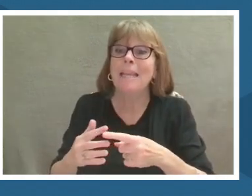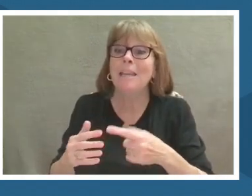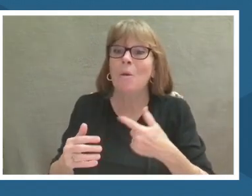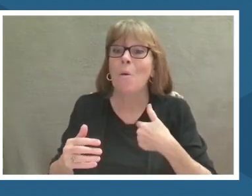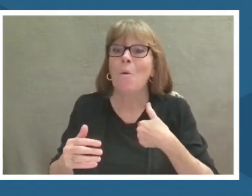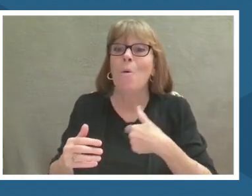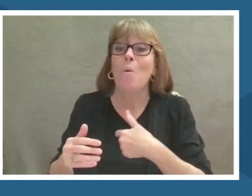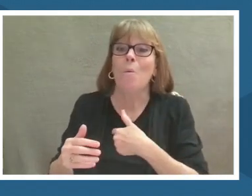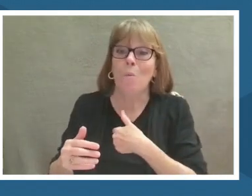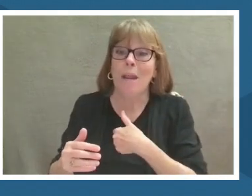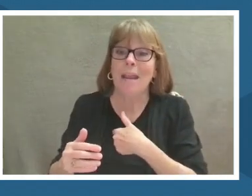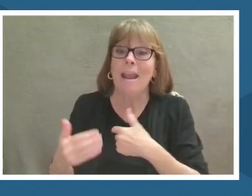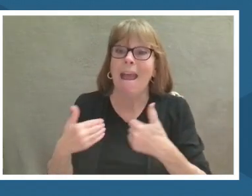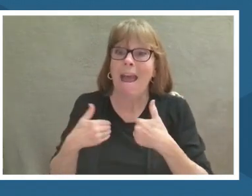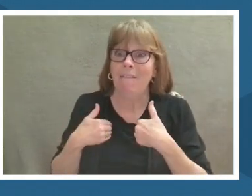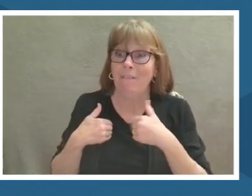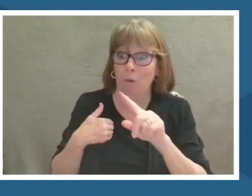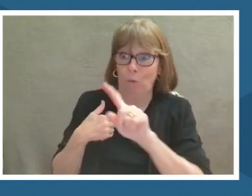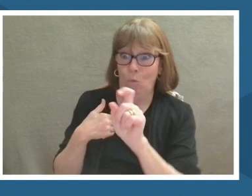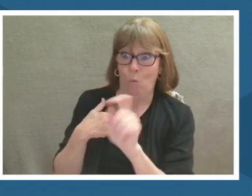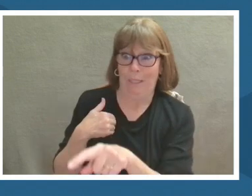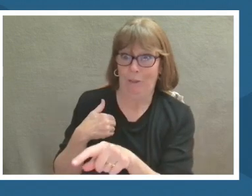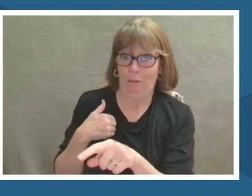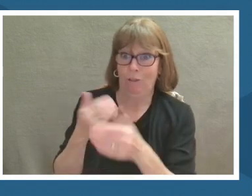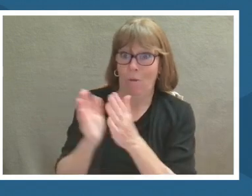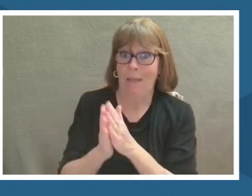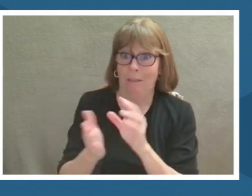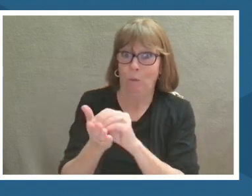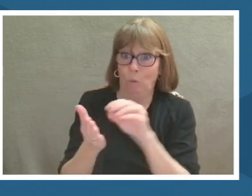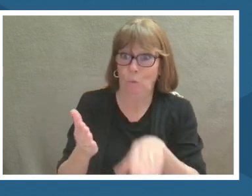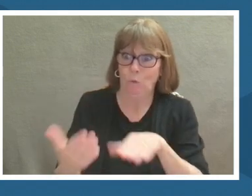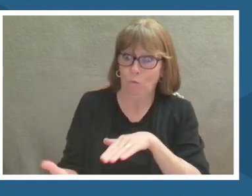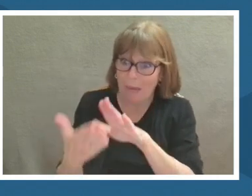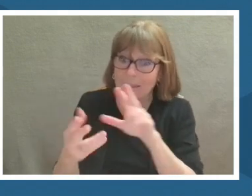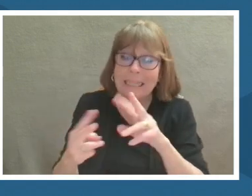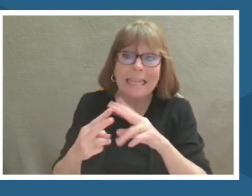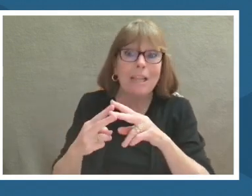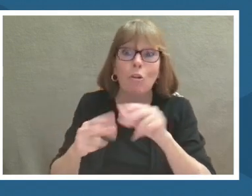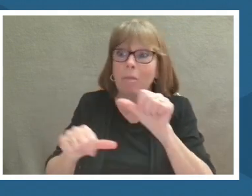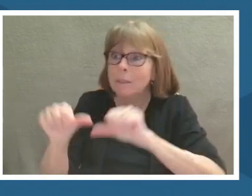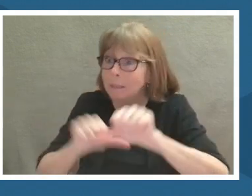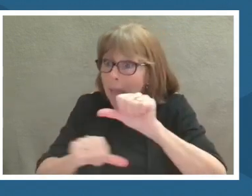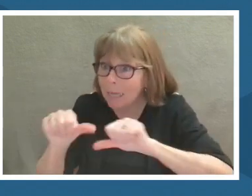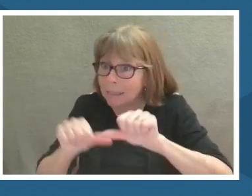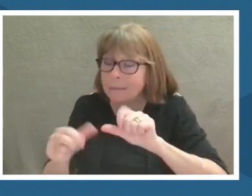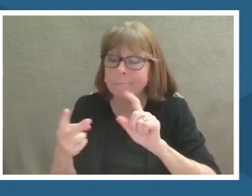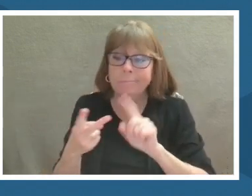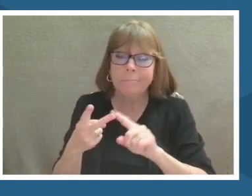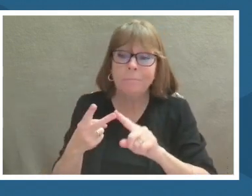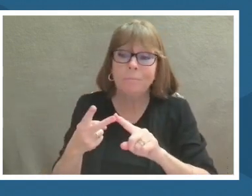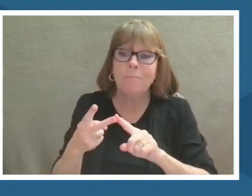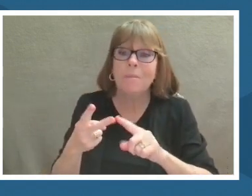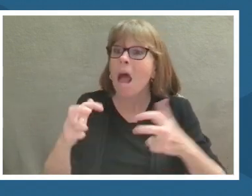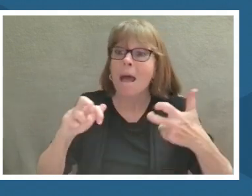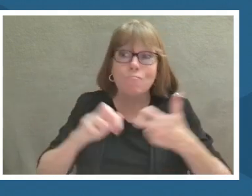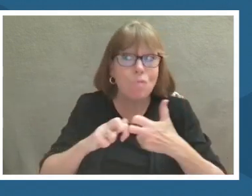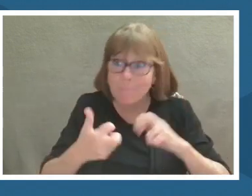students address whether it's a scientific phenomenon or it's a problem